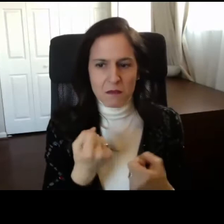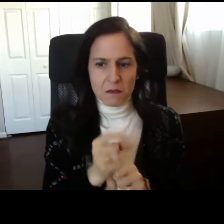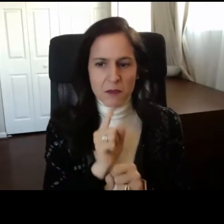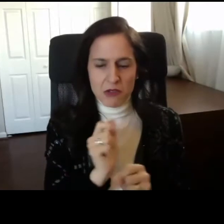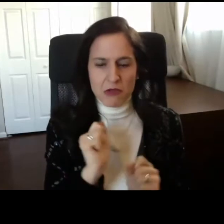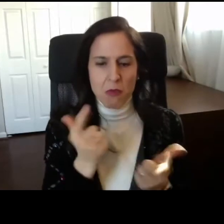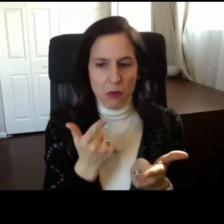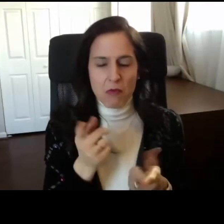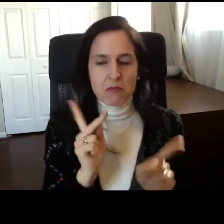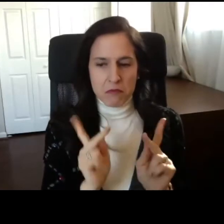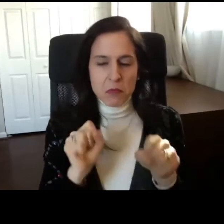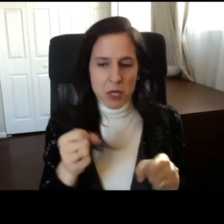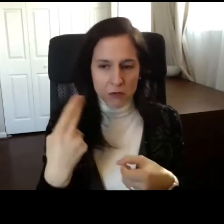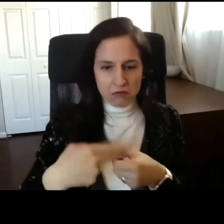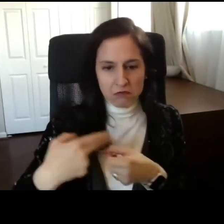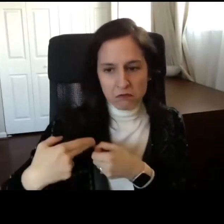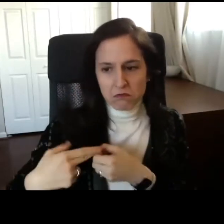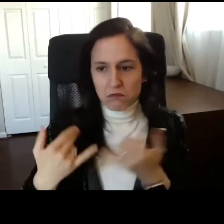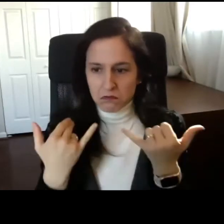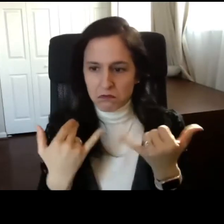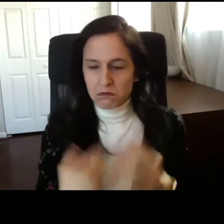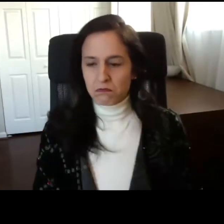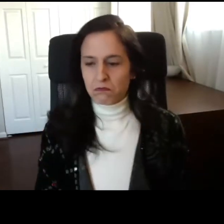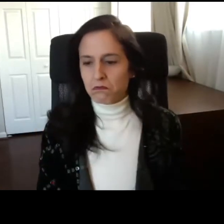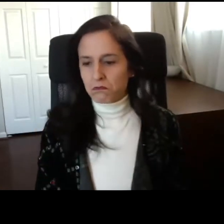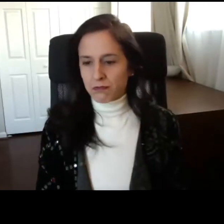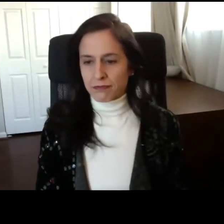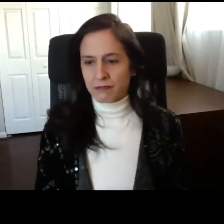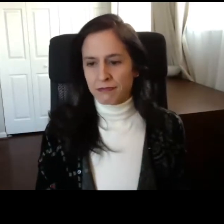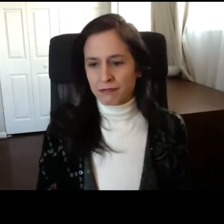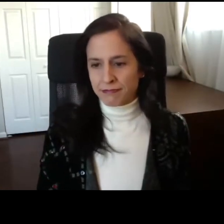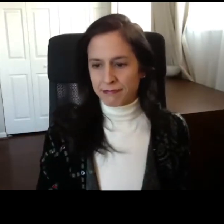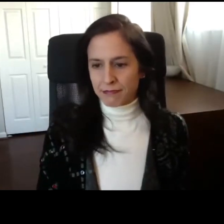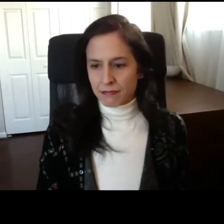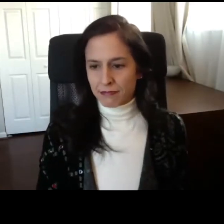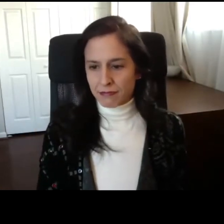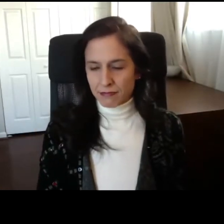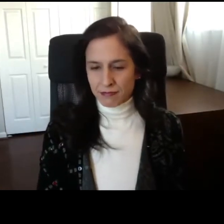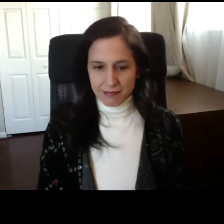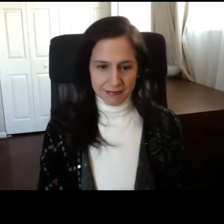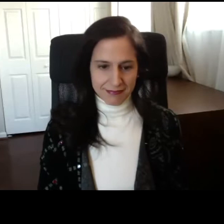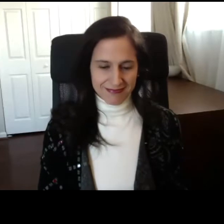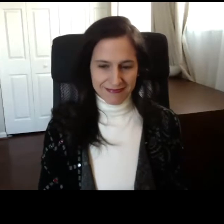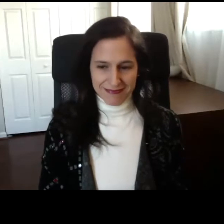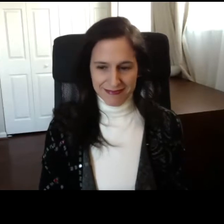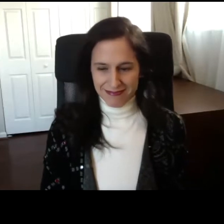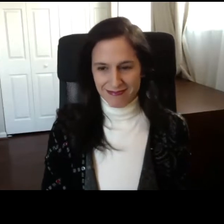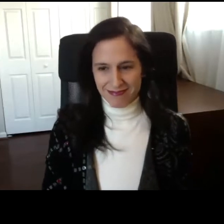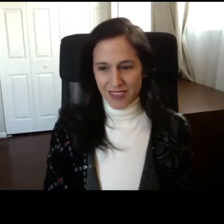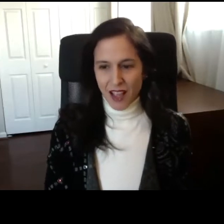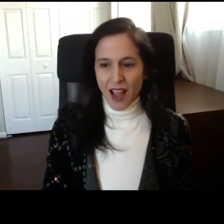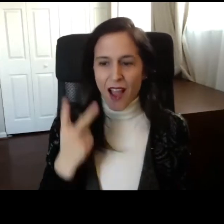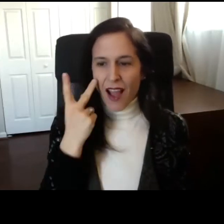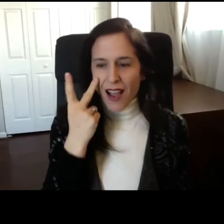all right we're going to give it a moment to make sure that everyone is able to get into the webinar